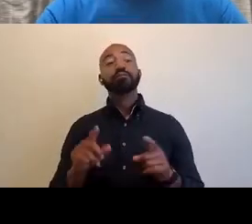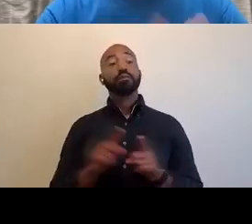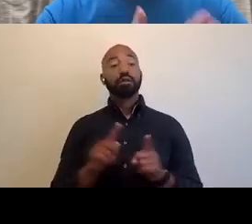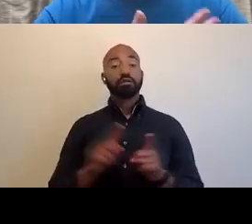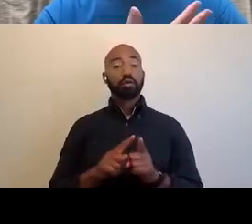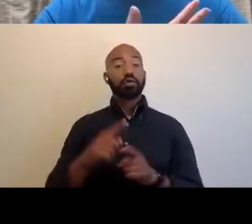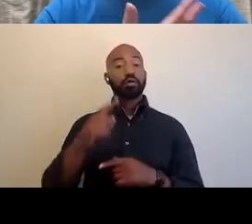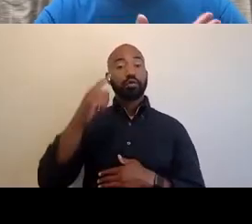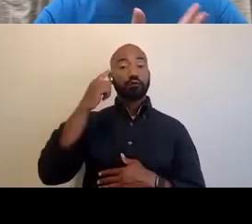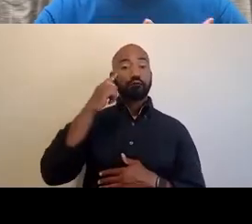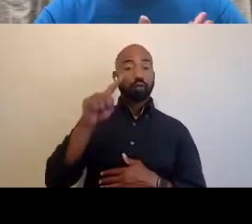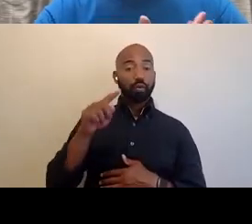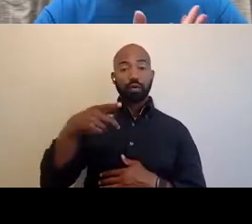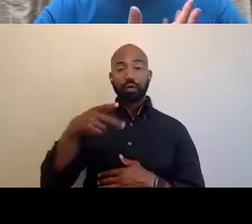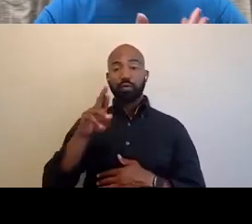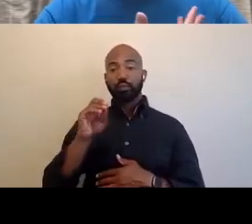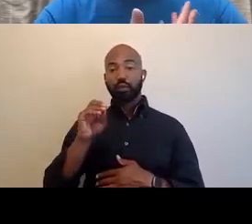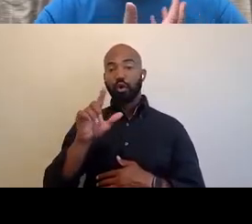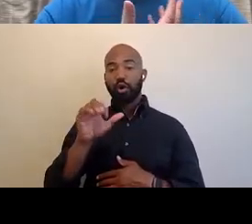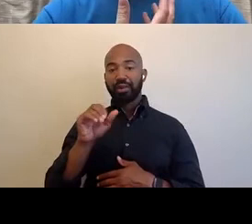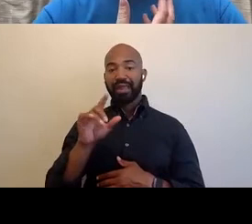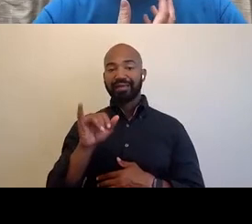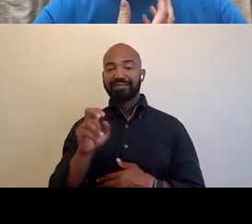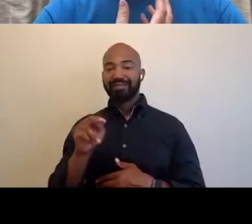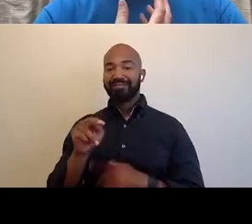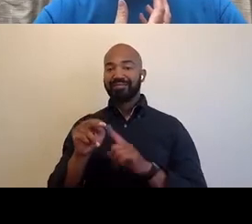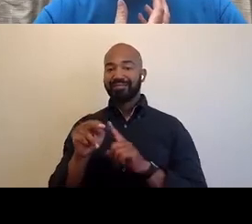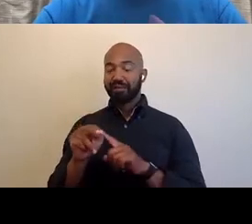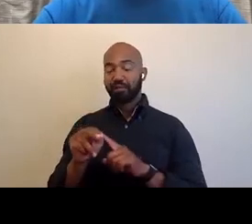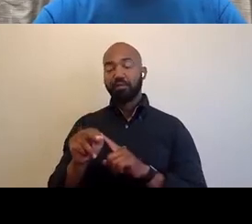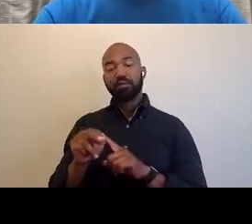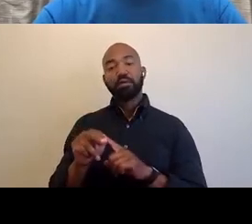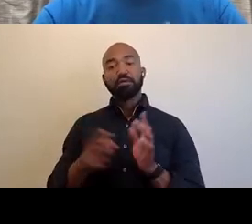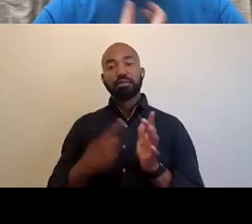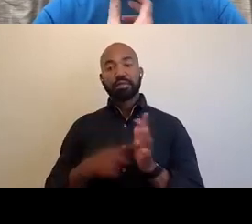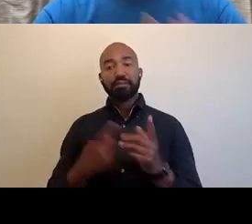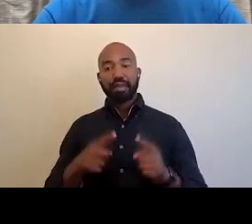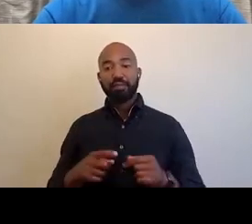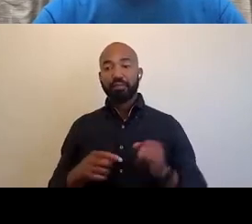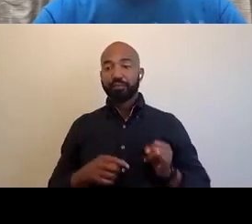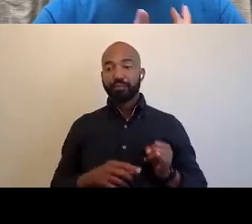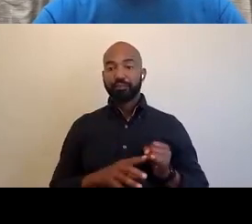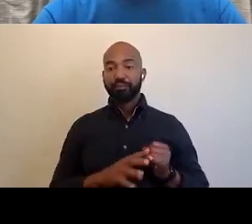So sometimes people can have some nipple drainage and that's something definitely